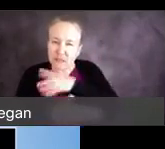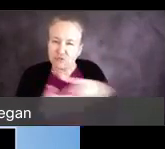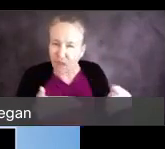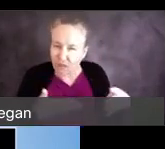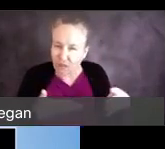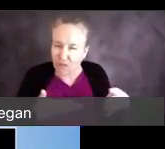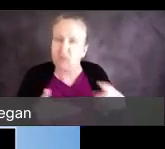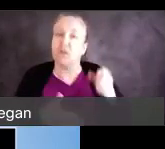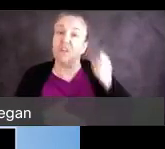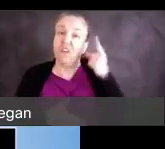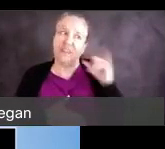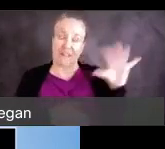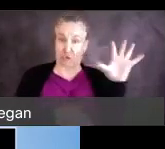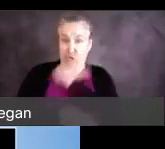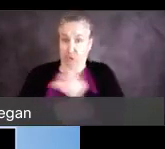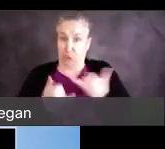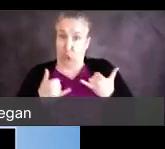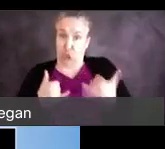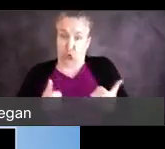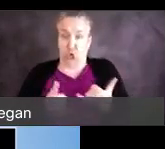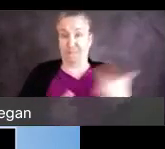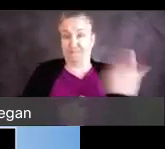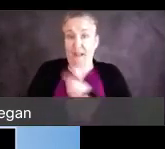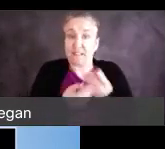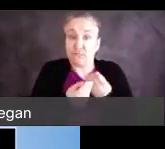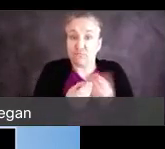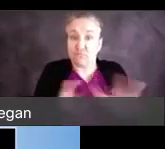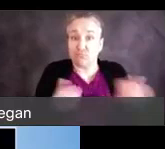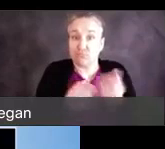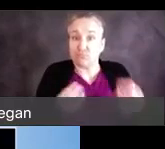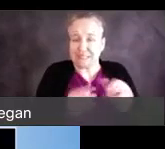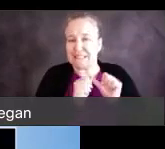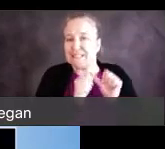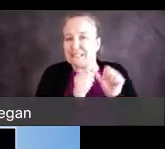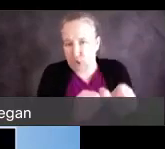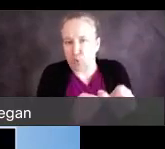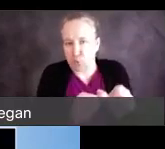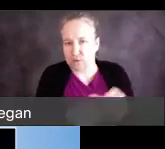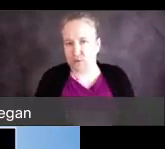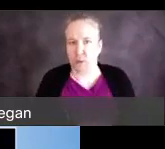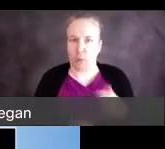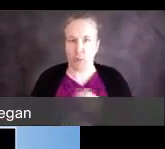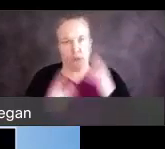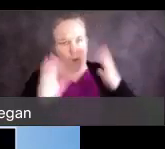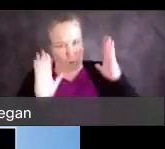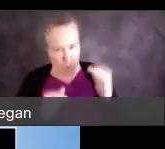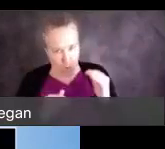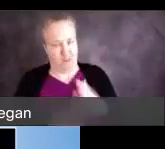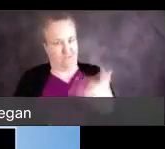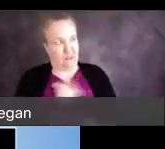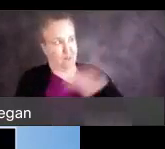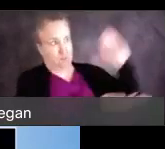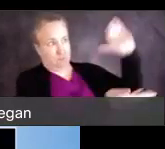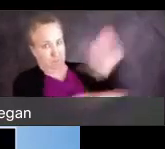our current rate of vaccine supply. We continue to hope that that supply will increase but at our